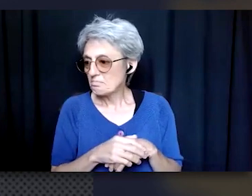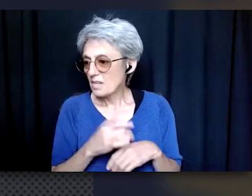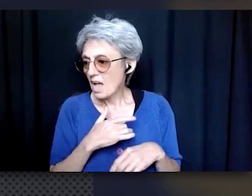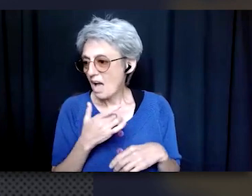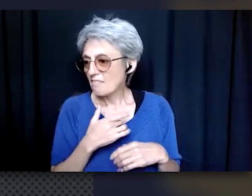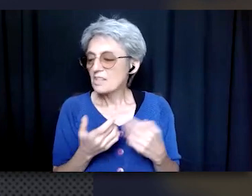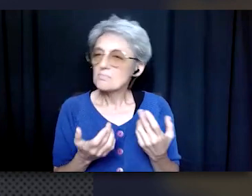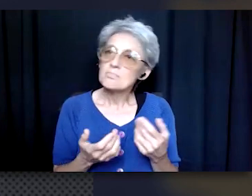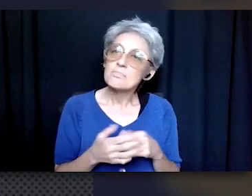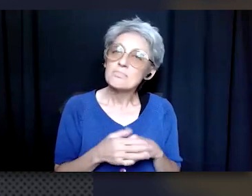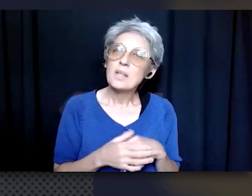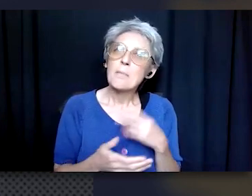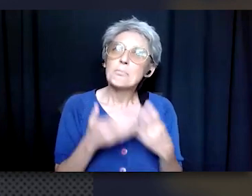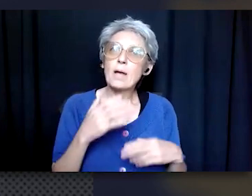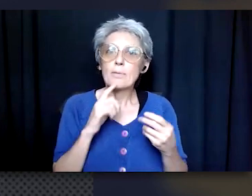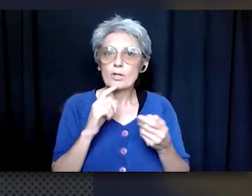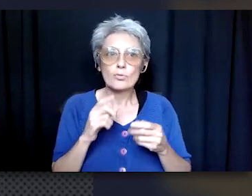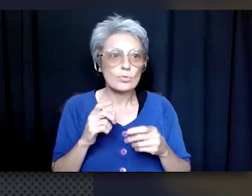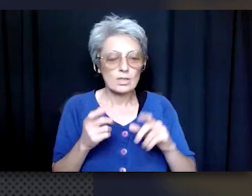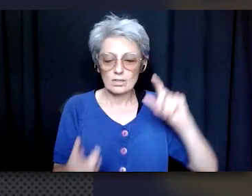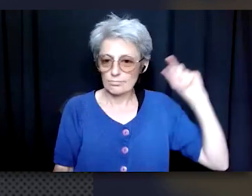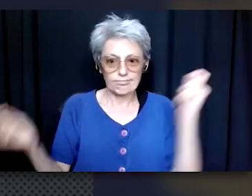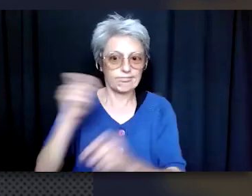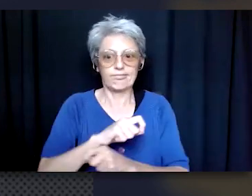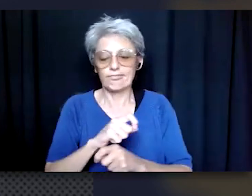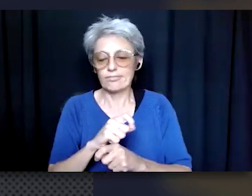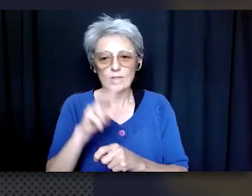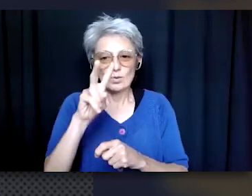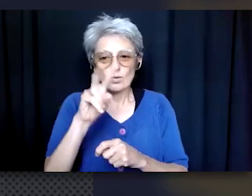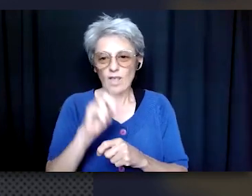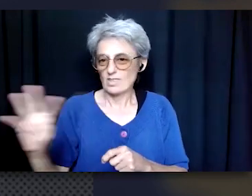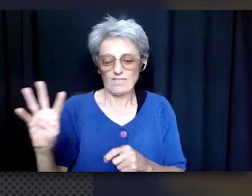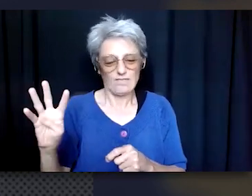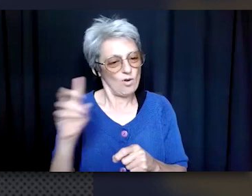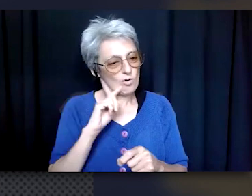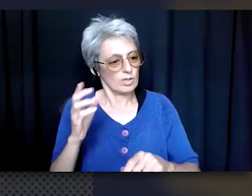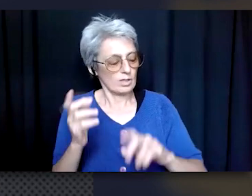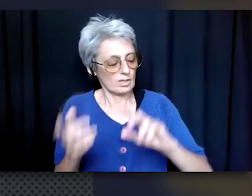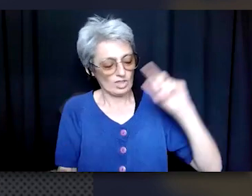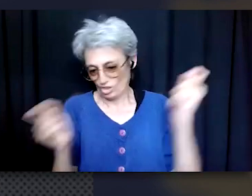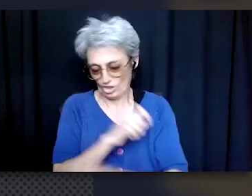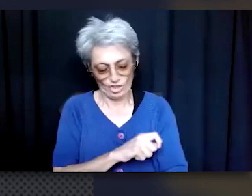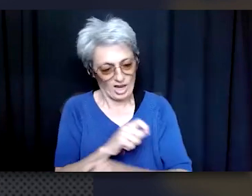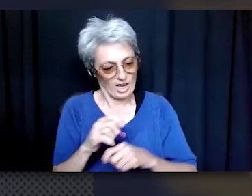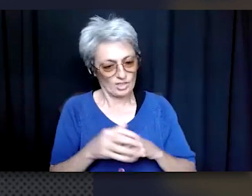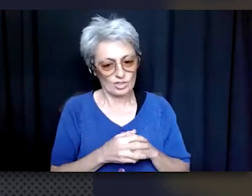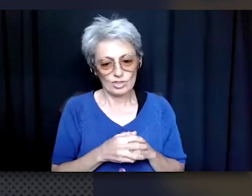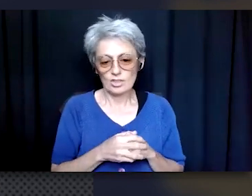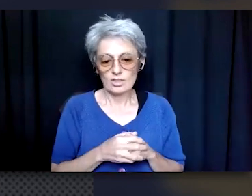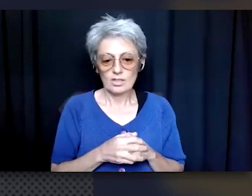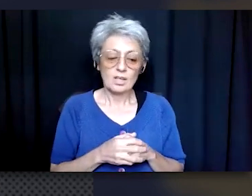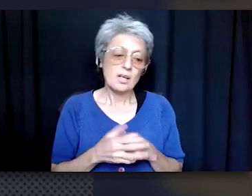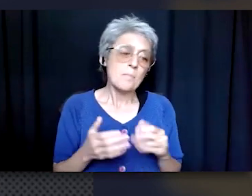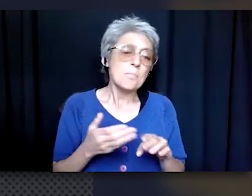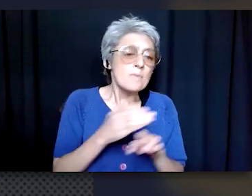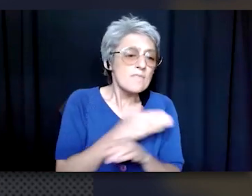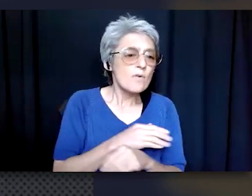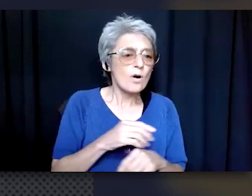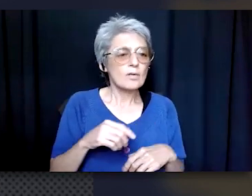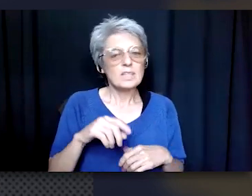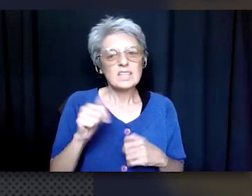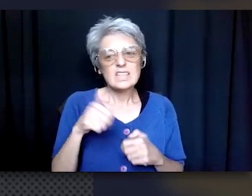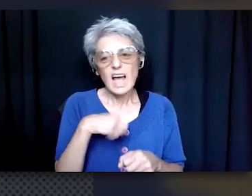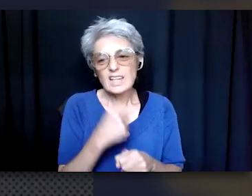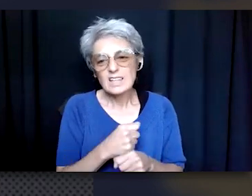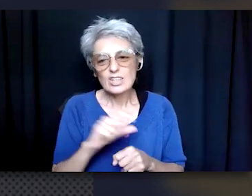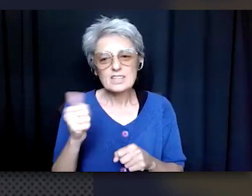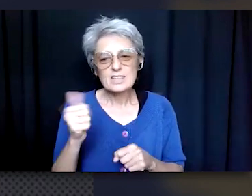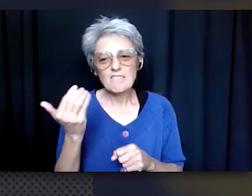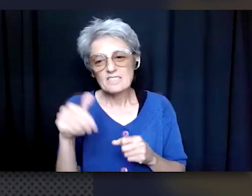up around 2004 and had a good solid decade, decade and a half of dominance, was connections,